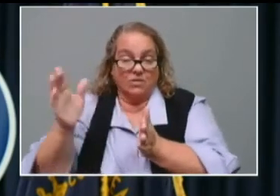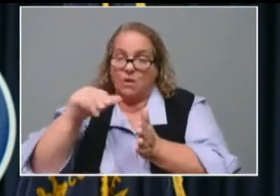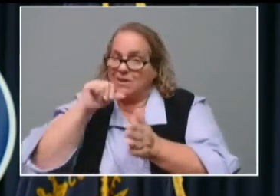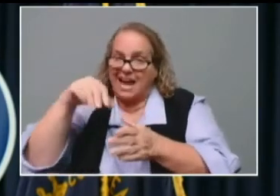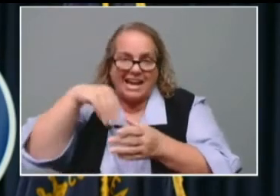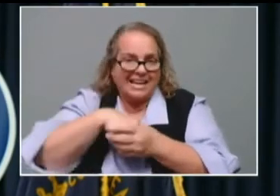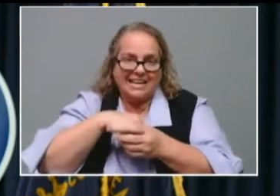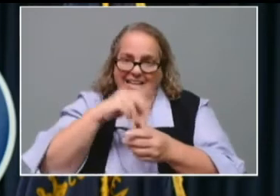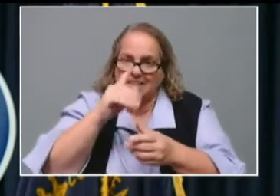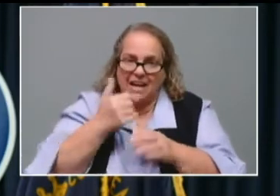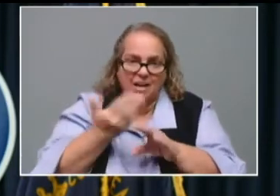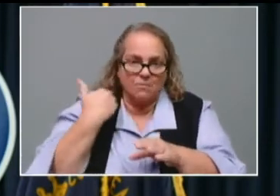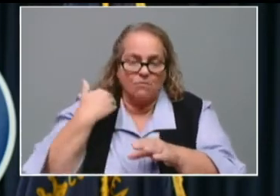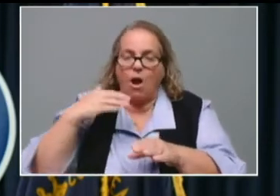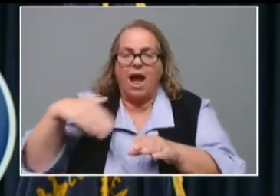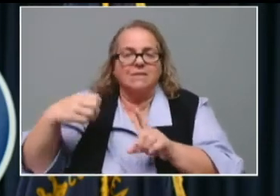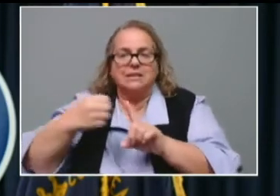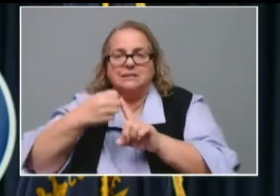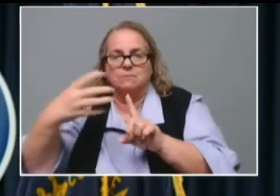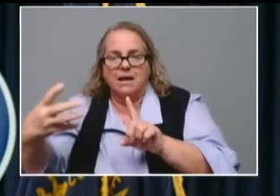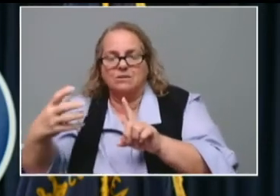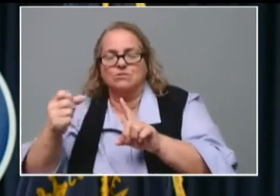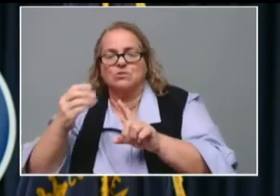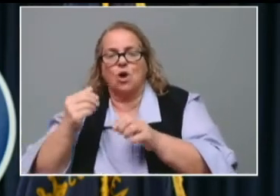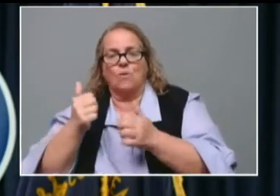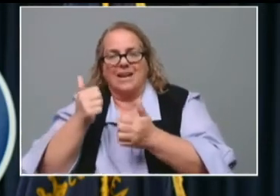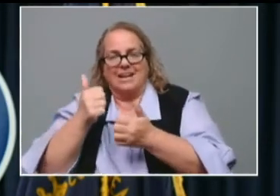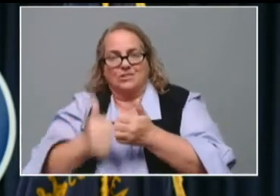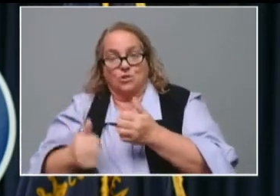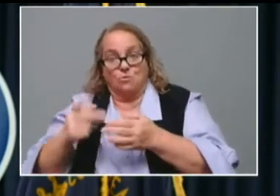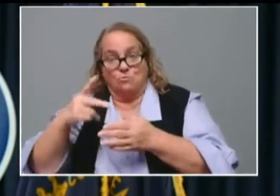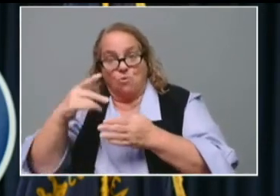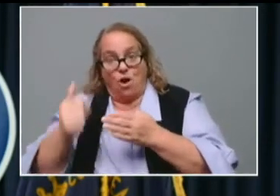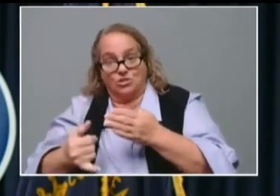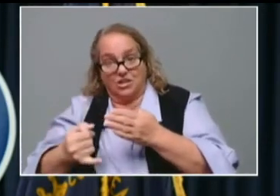these projects increases the size of the pie even if we don't get the full